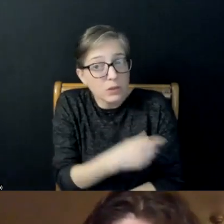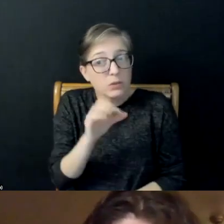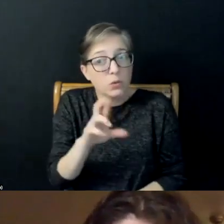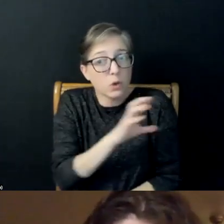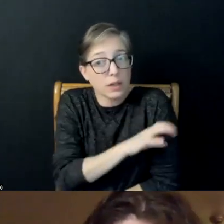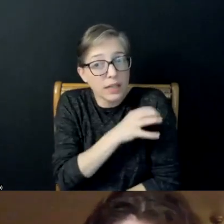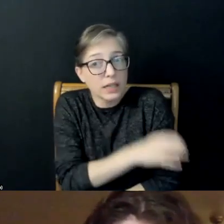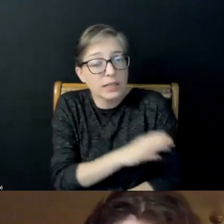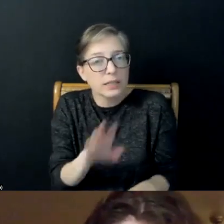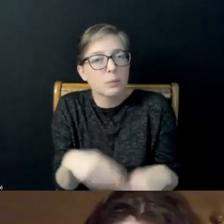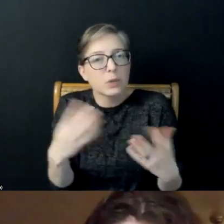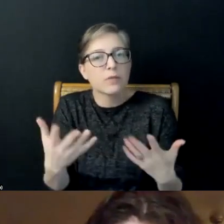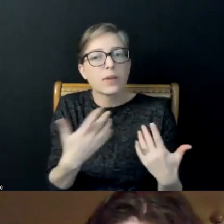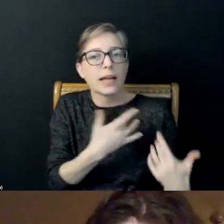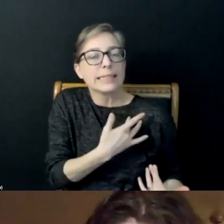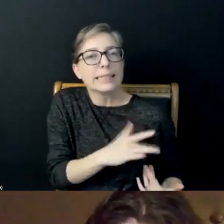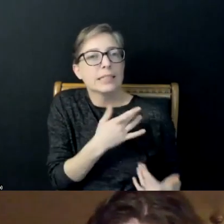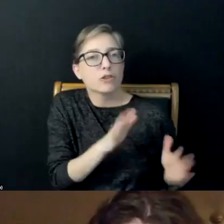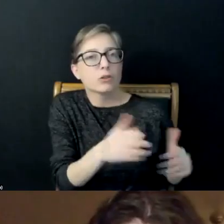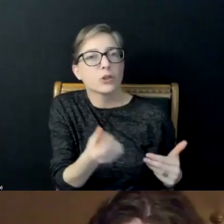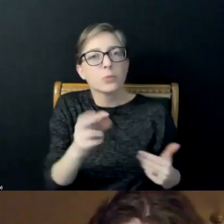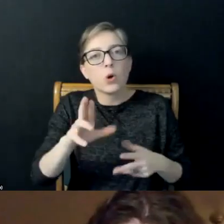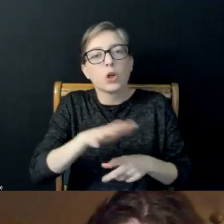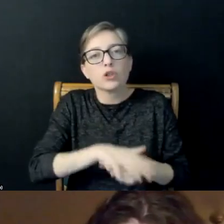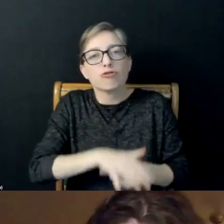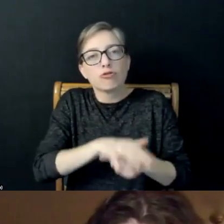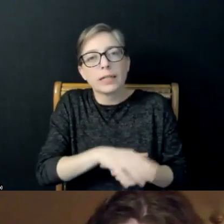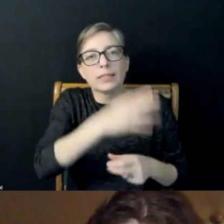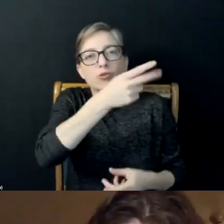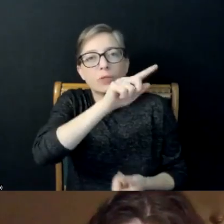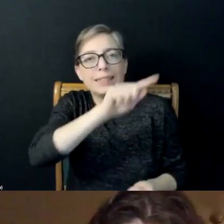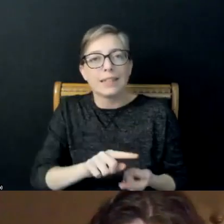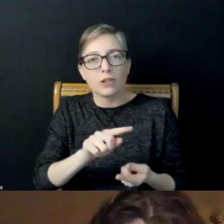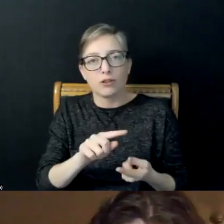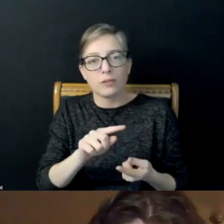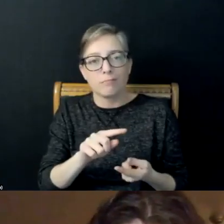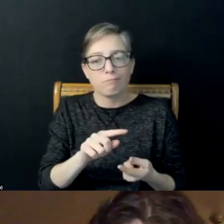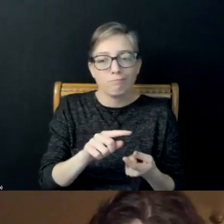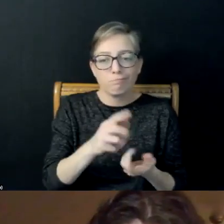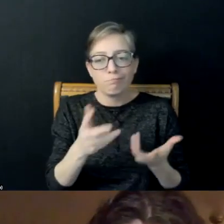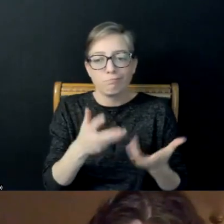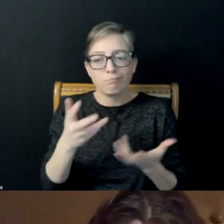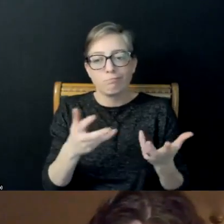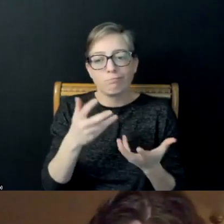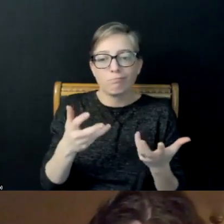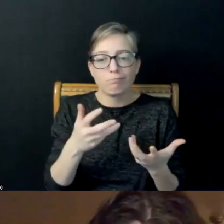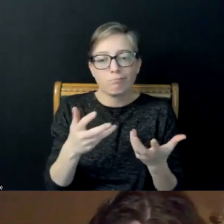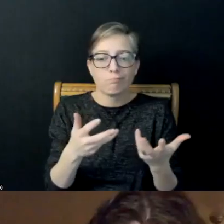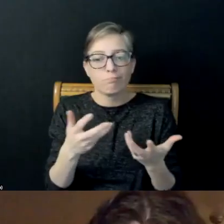stress reduction resources for neuro-divergent parents or babies in the NICU?"